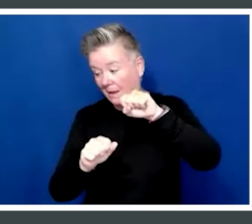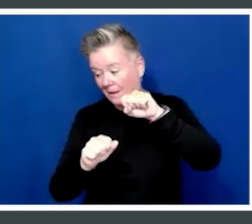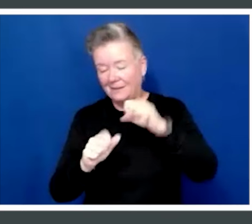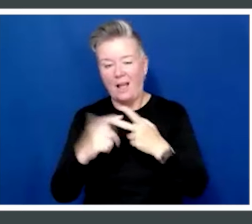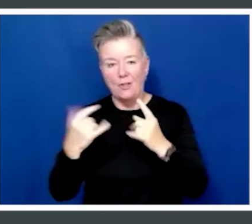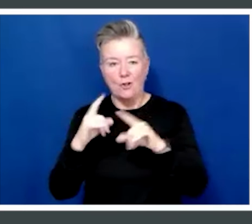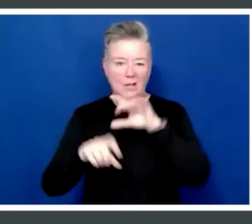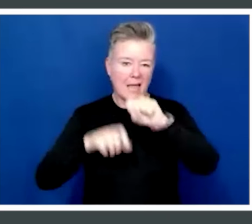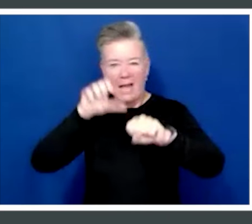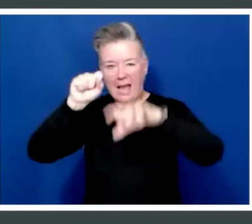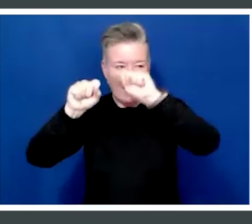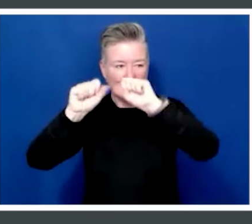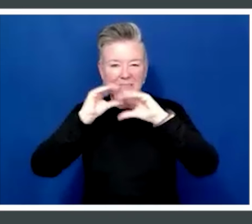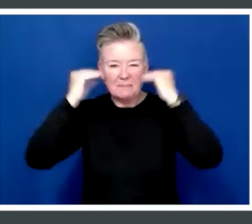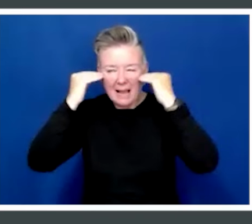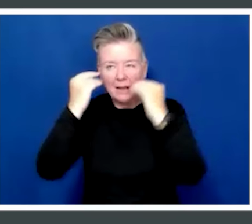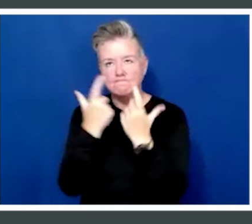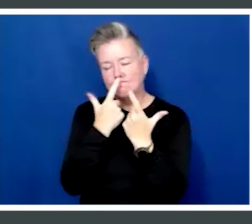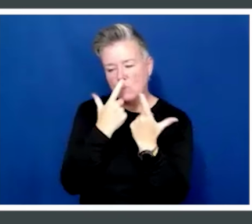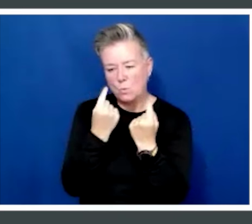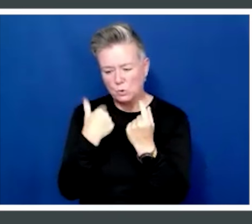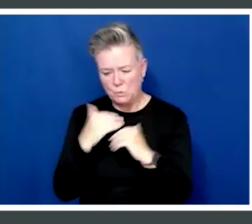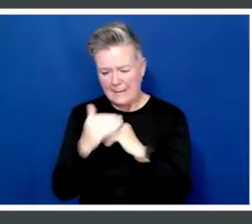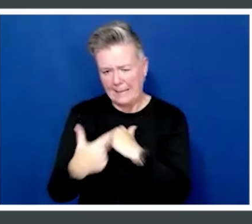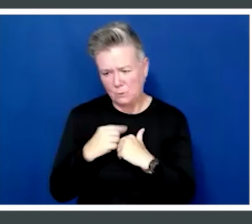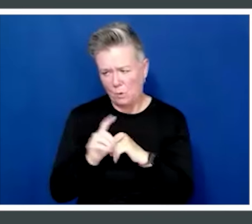Another climbing camper smiles while figuring out her next move.